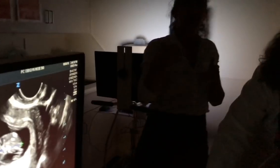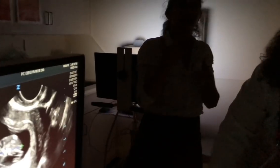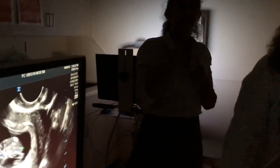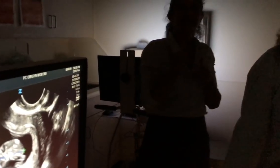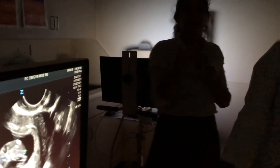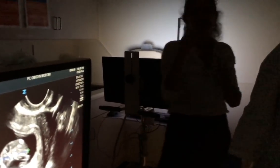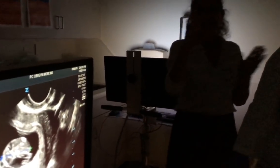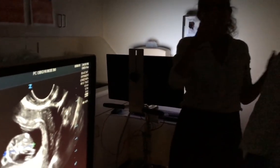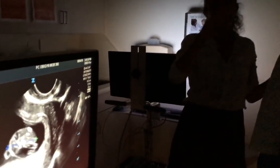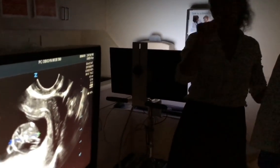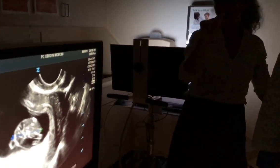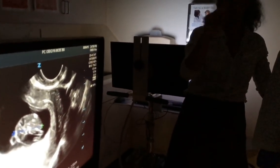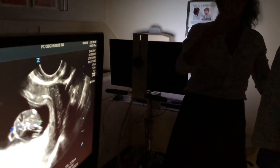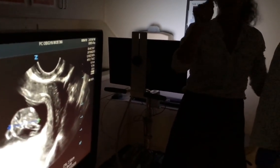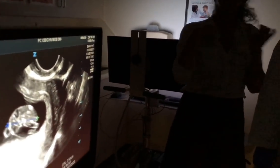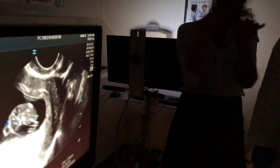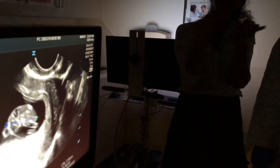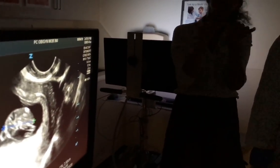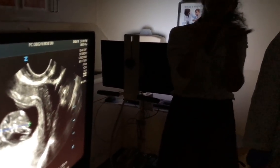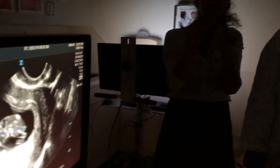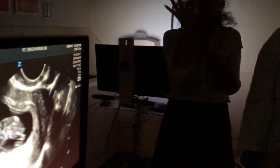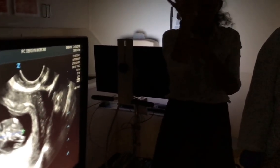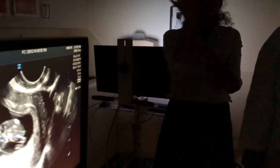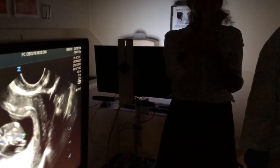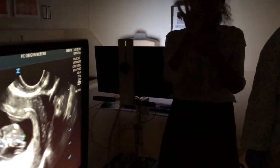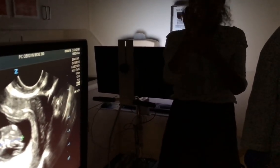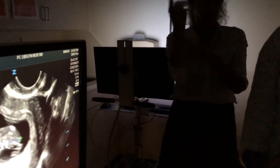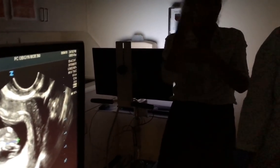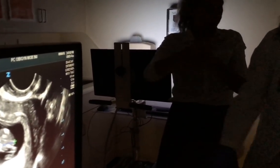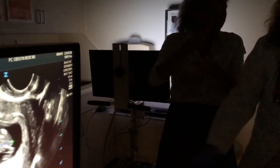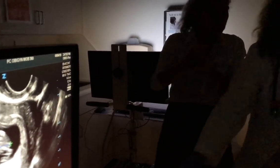You are measuring about 9 weeks and one day. Is that about right? Yeah.